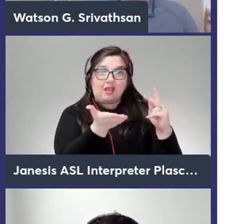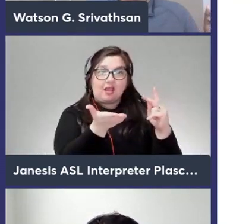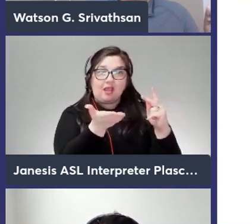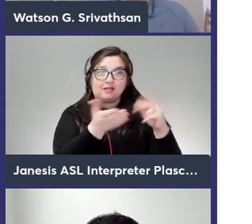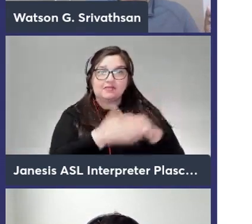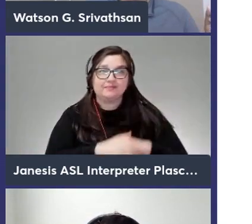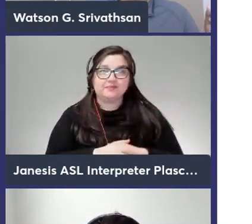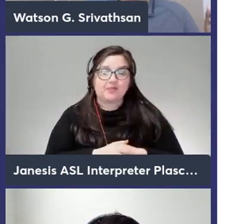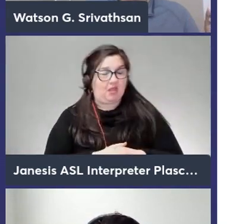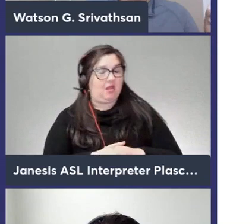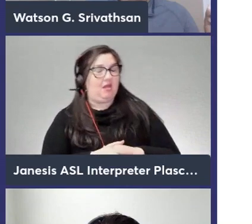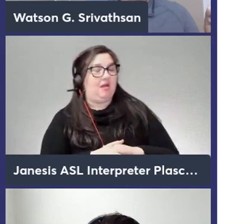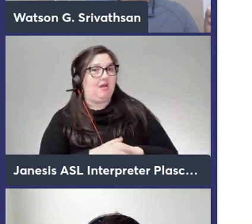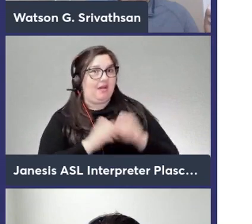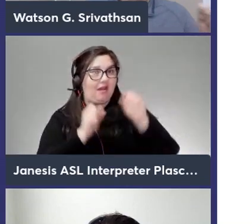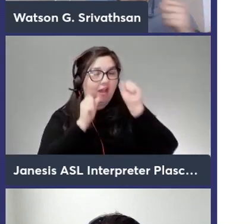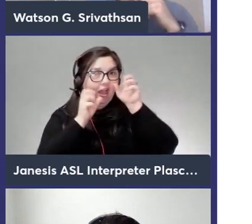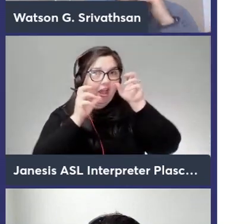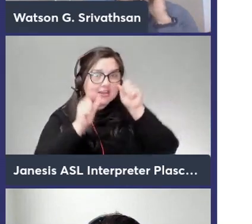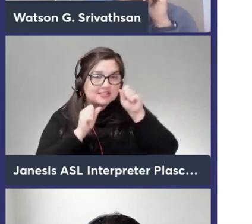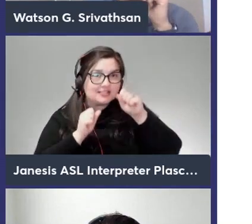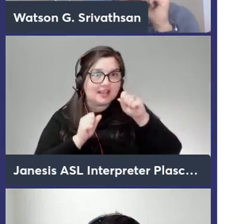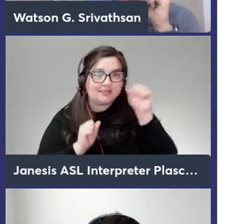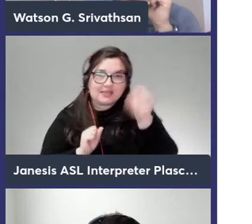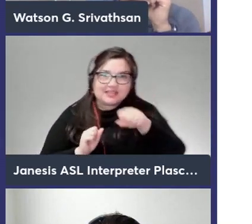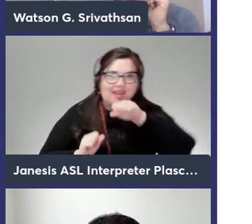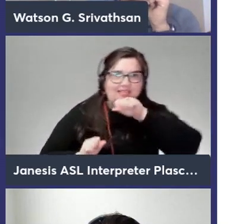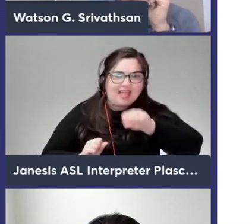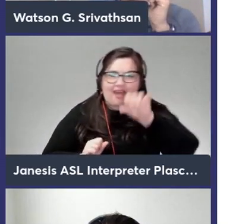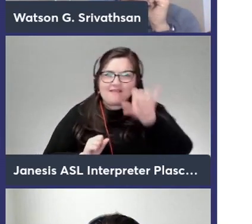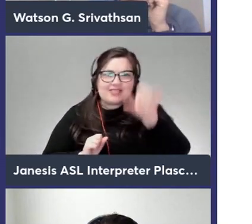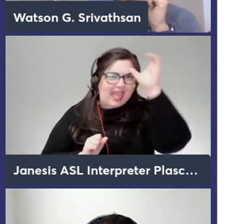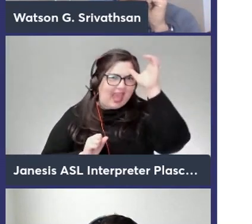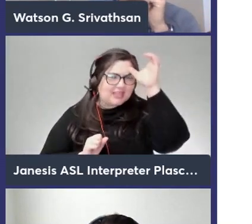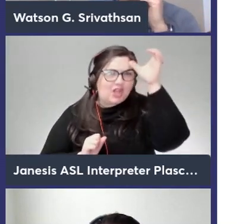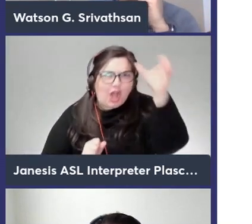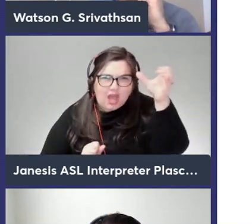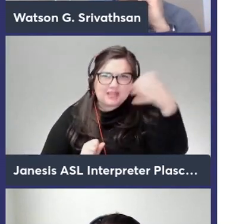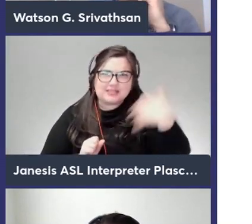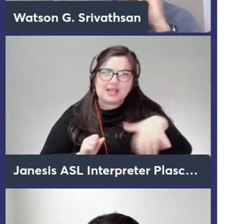Awesome. Yeah, I love this concept of meeting people where they're at